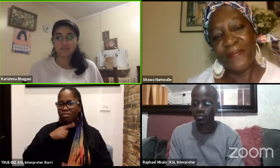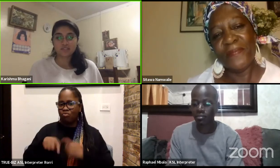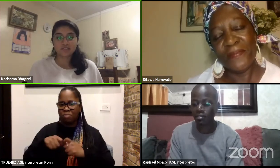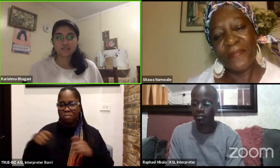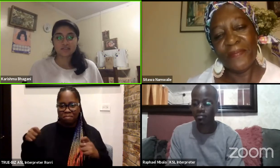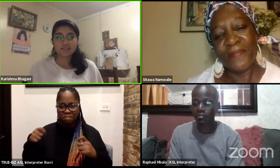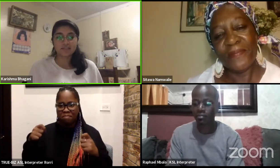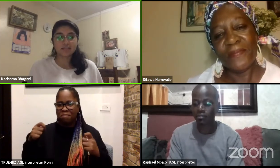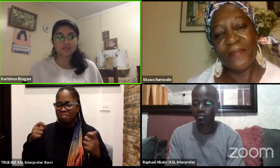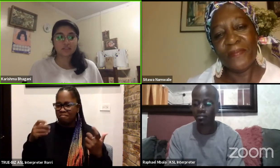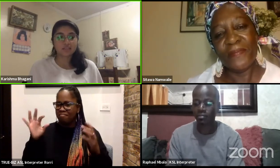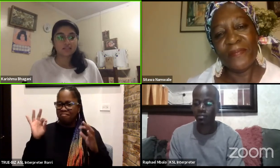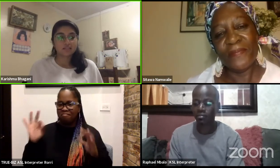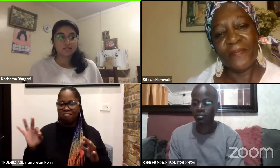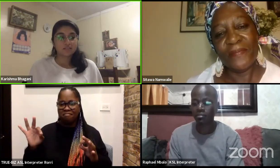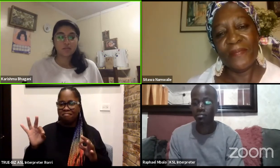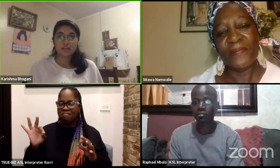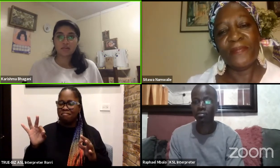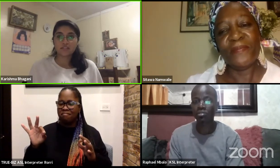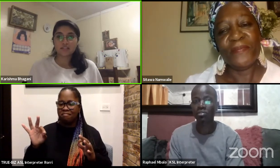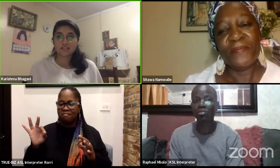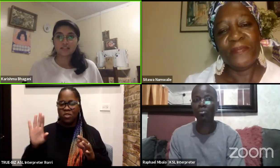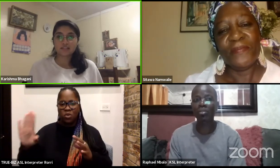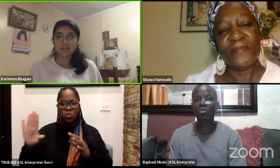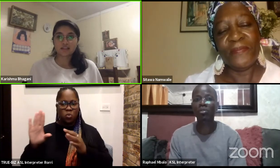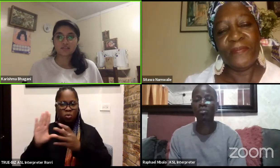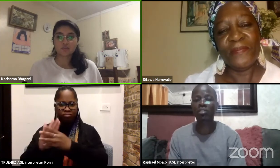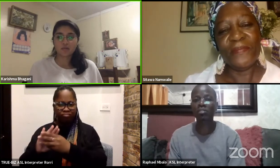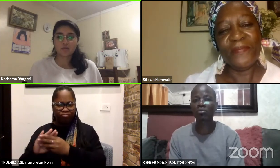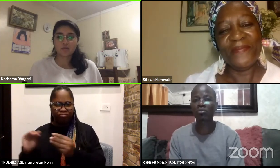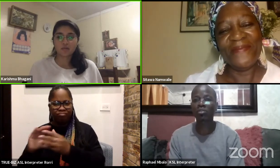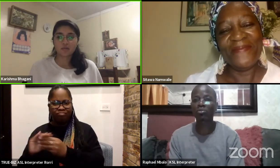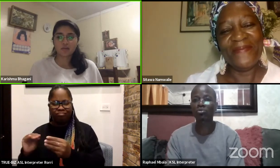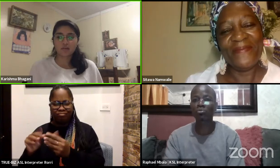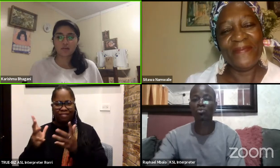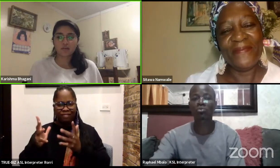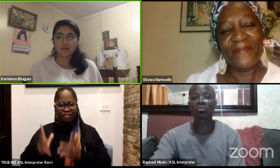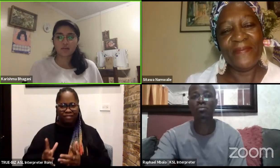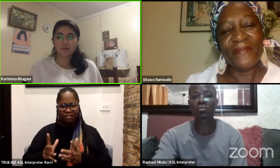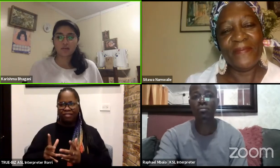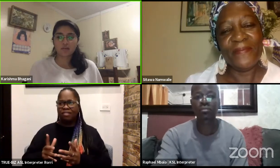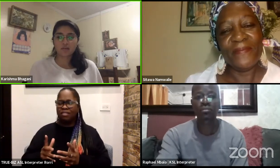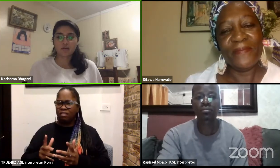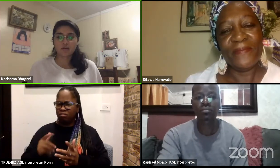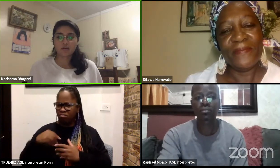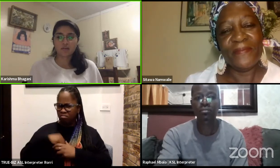just leaving us with so many questions and so much to take away and think about.